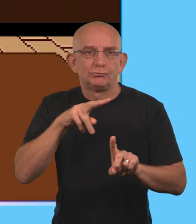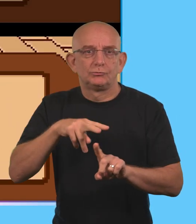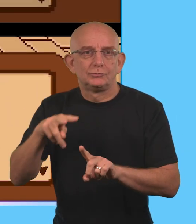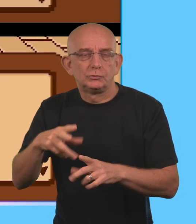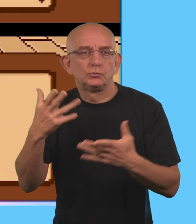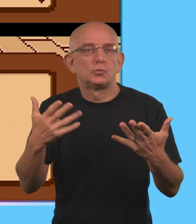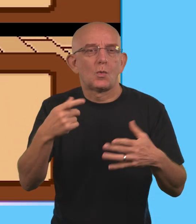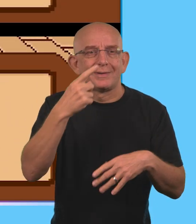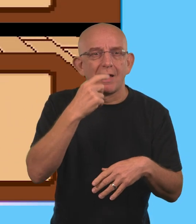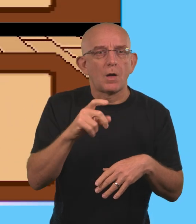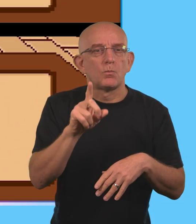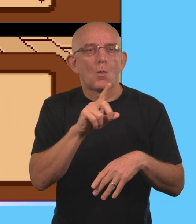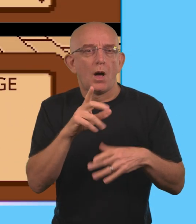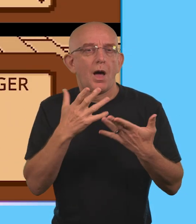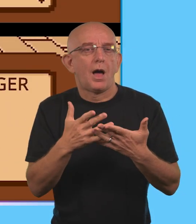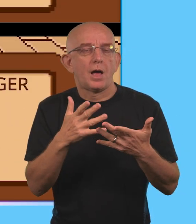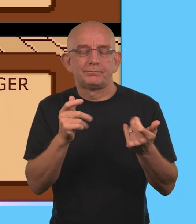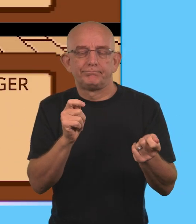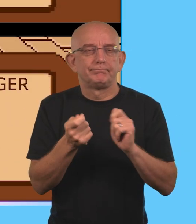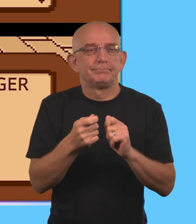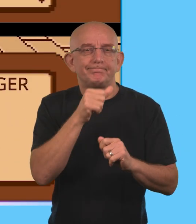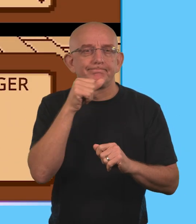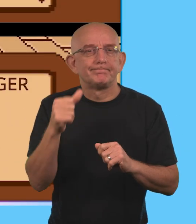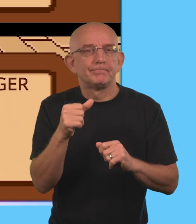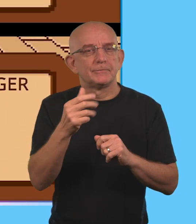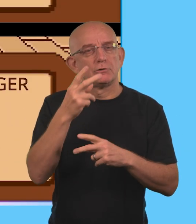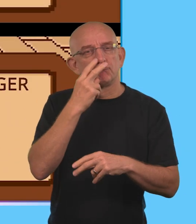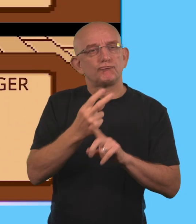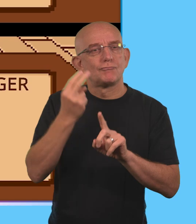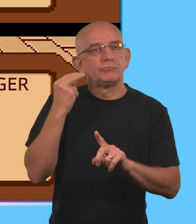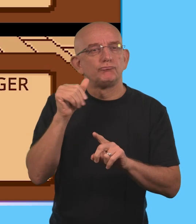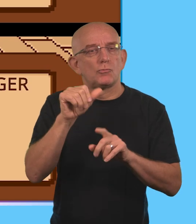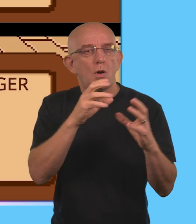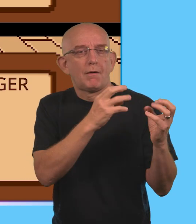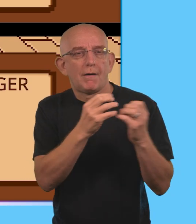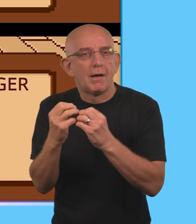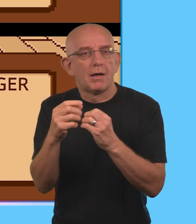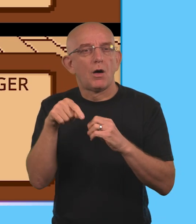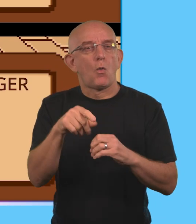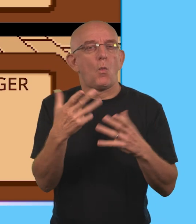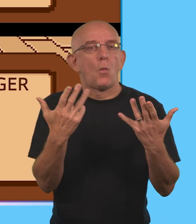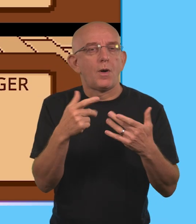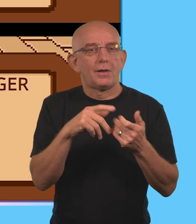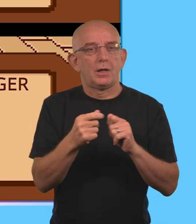options - a retro pixel font, or an easier to read sans serif curvy font, and also the